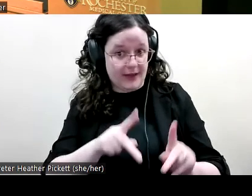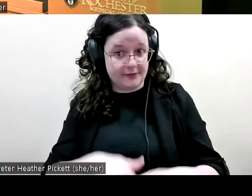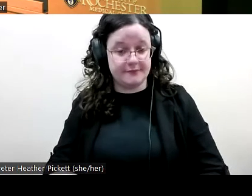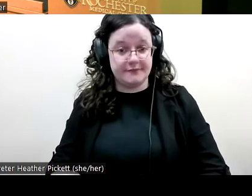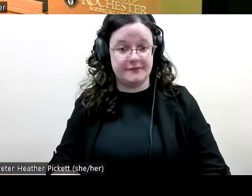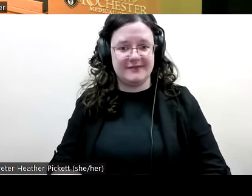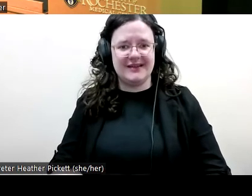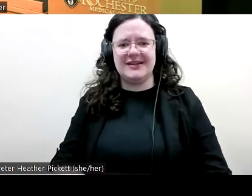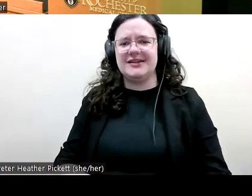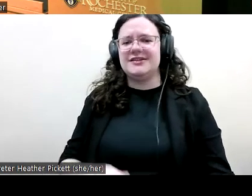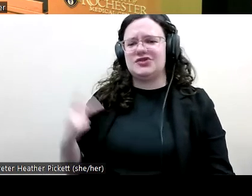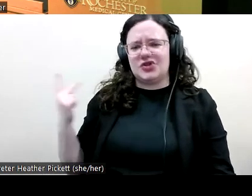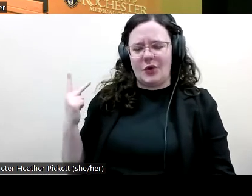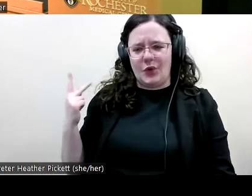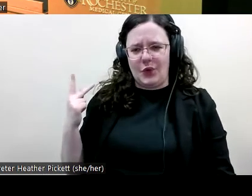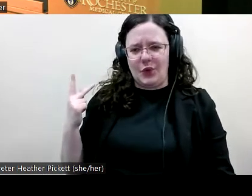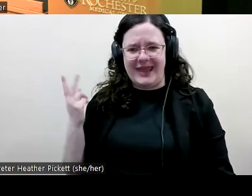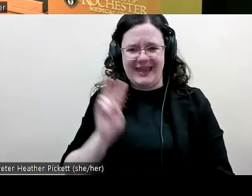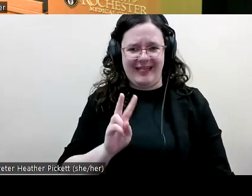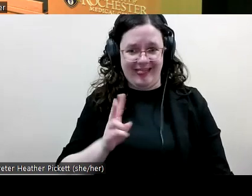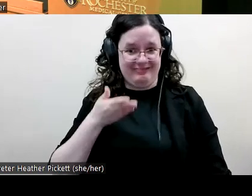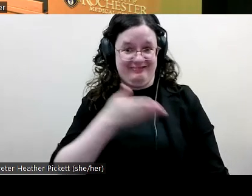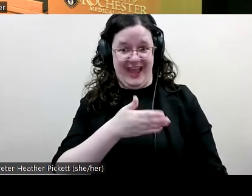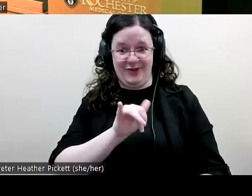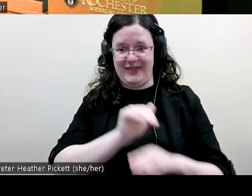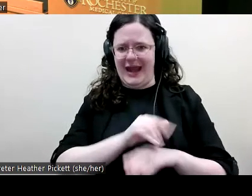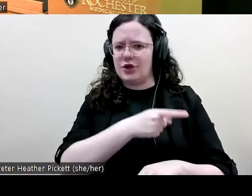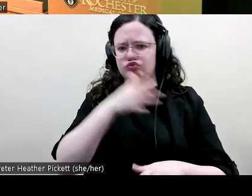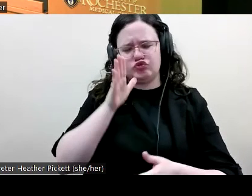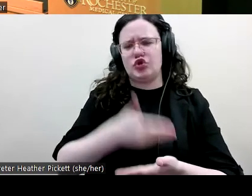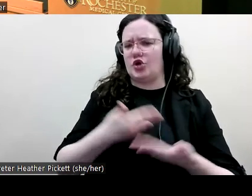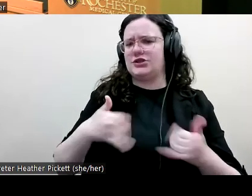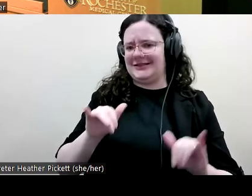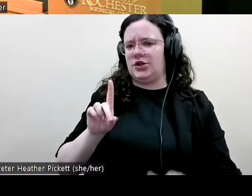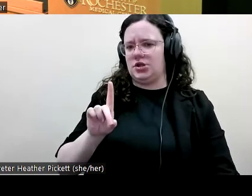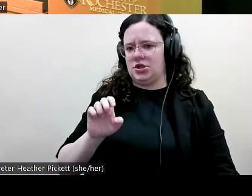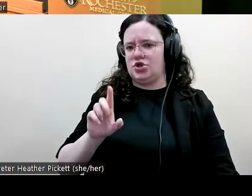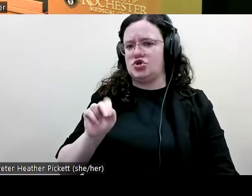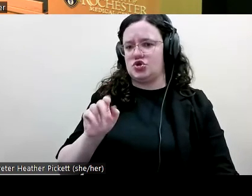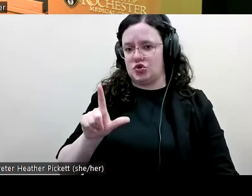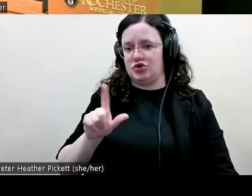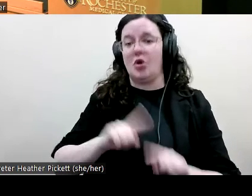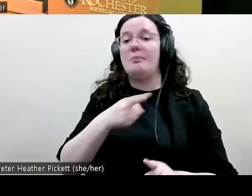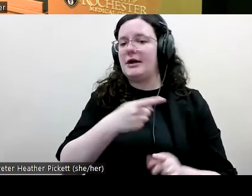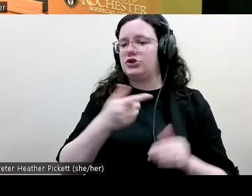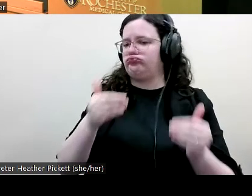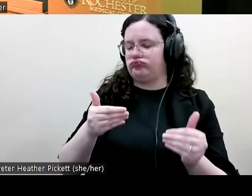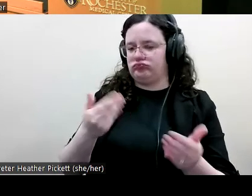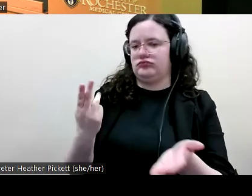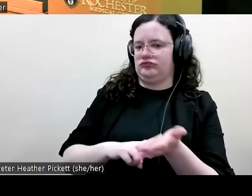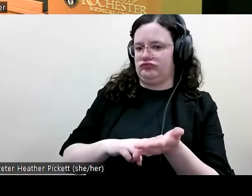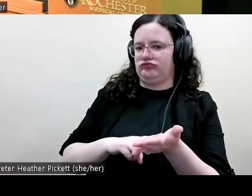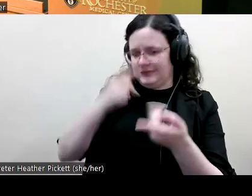still very very delusional but she agreed to sign the papers and she went up to the front desk and